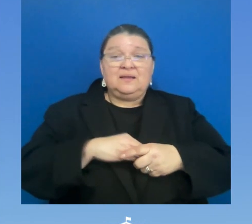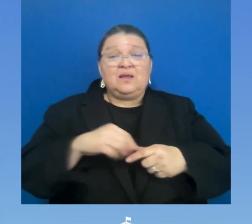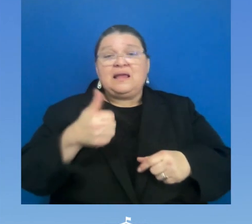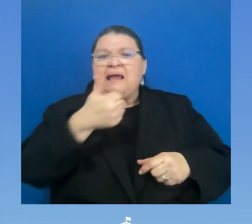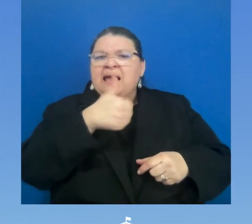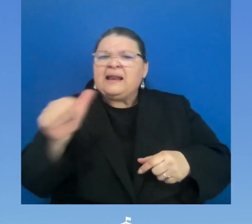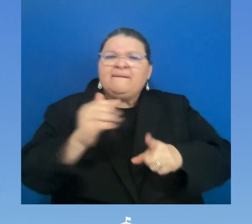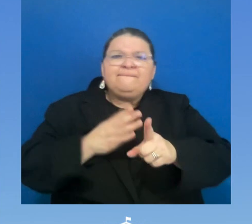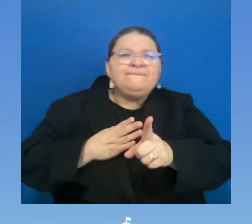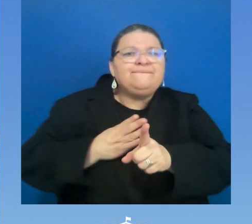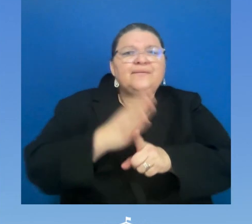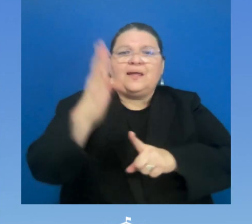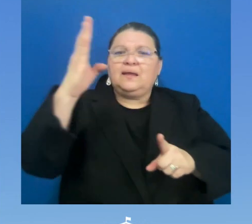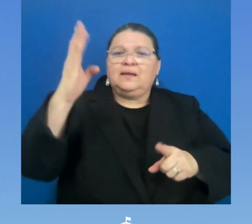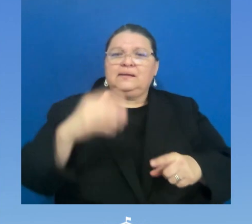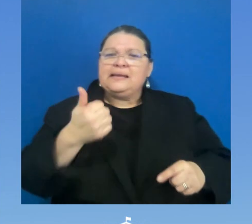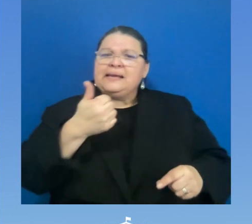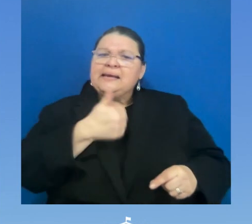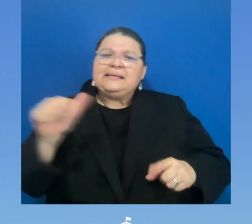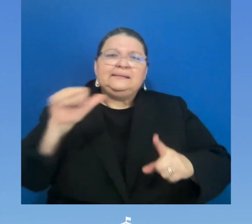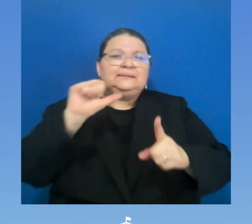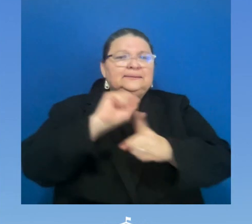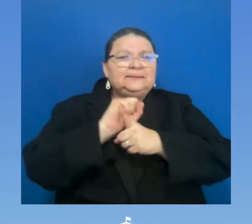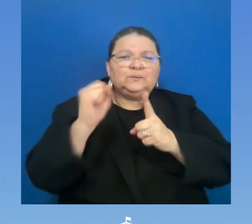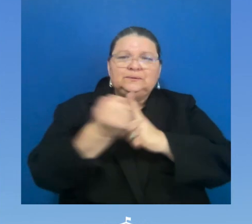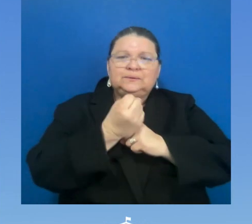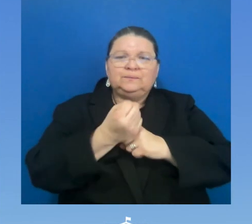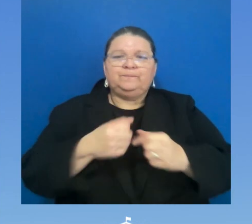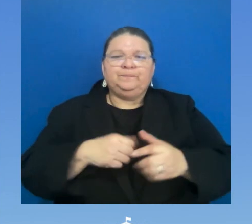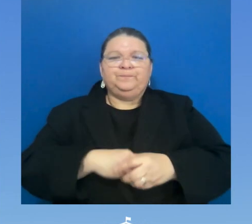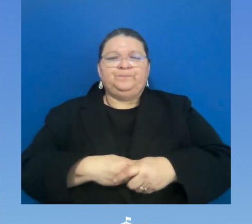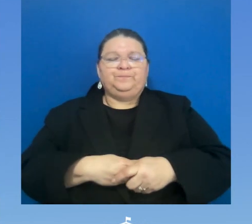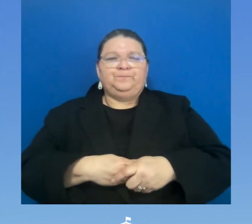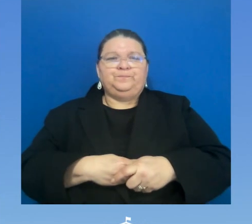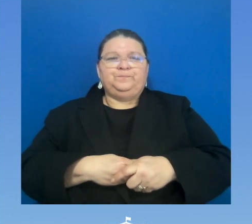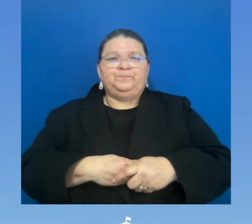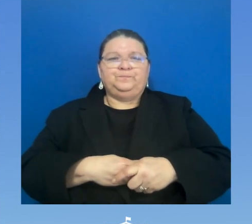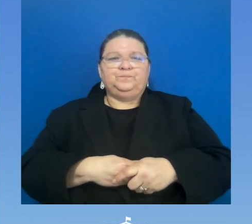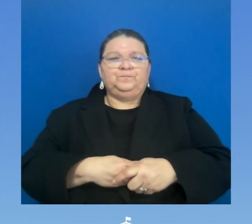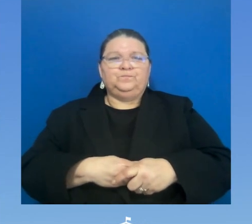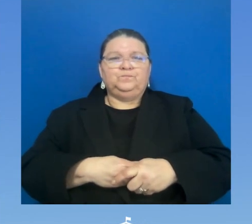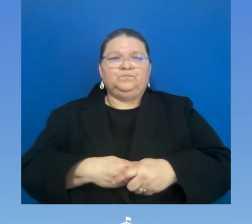to require that the way that she will actually achieve parity in pay